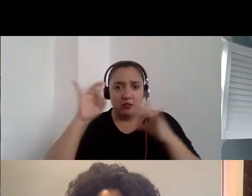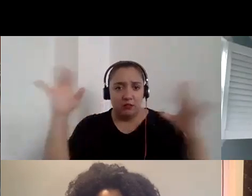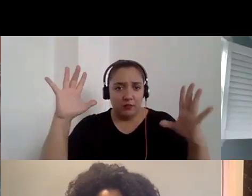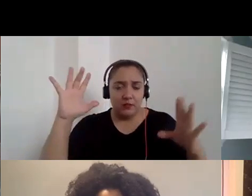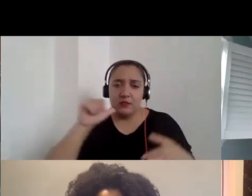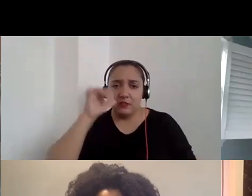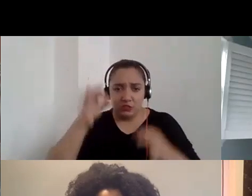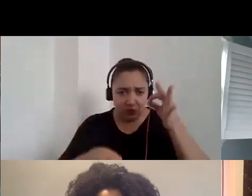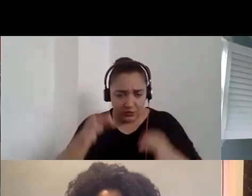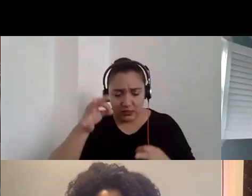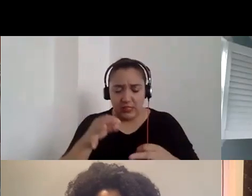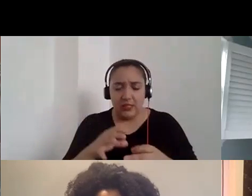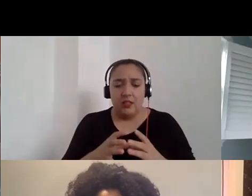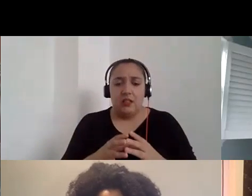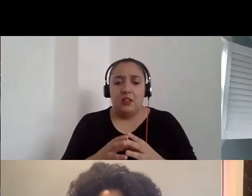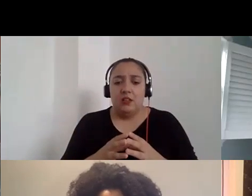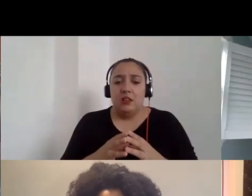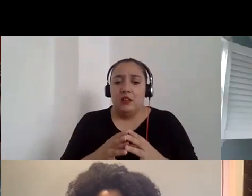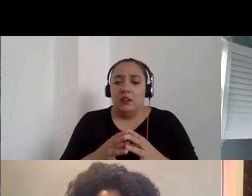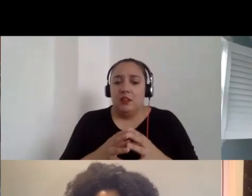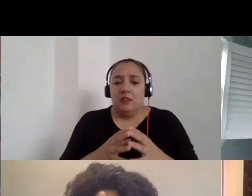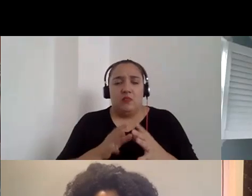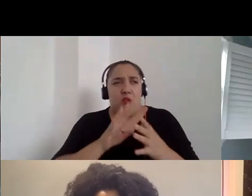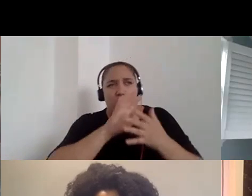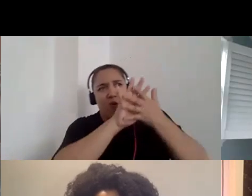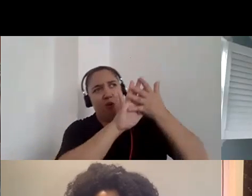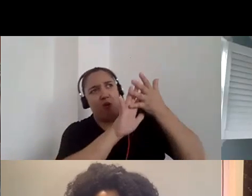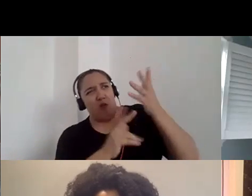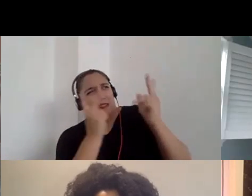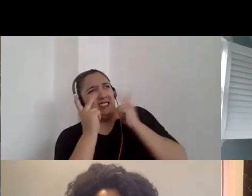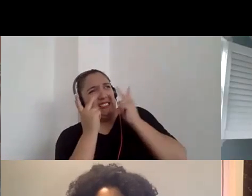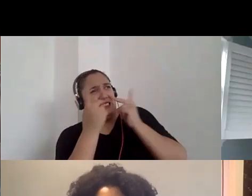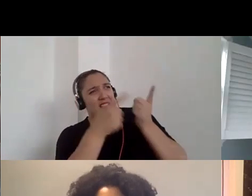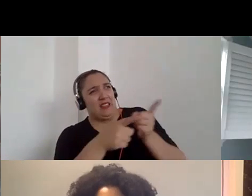But like all of these things that are happening, they're